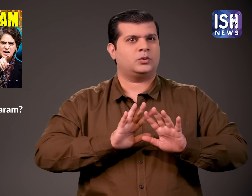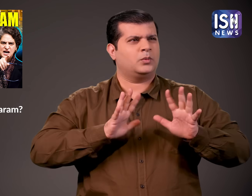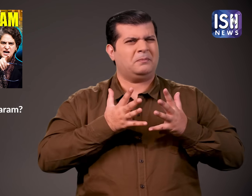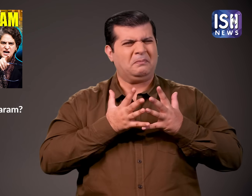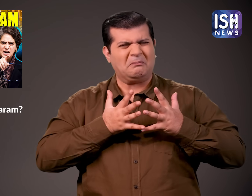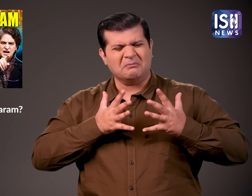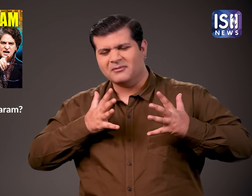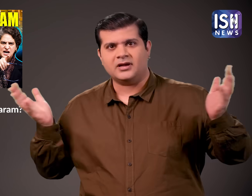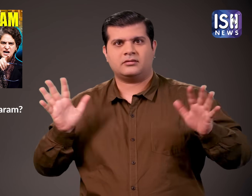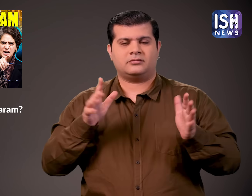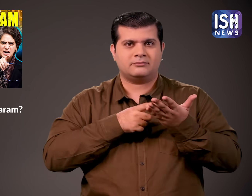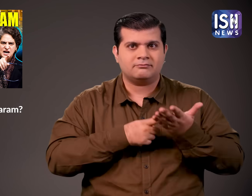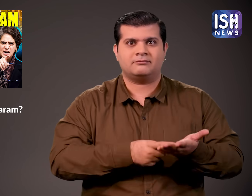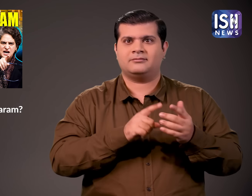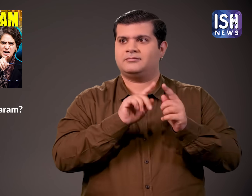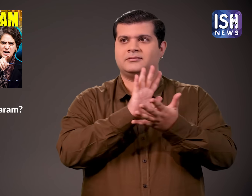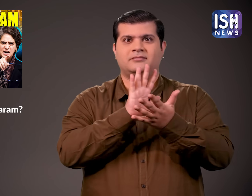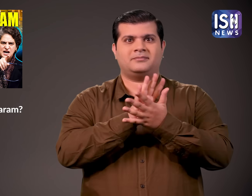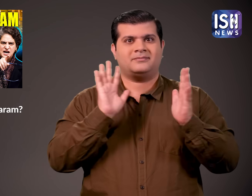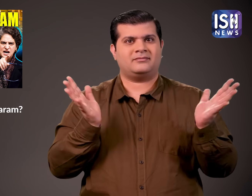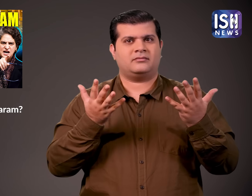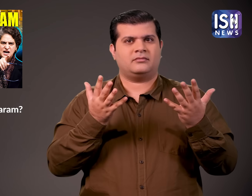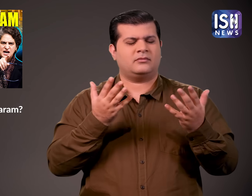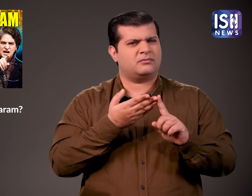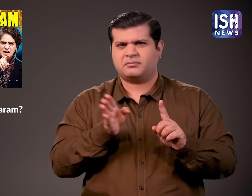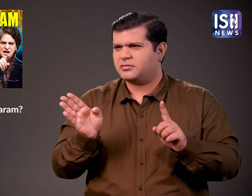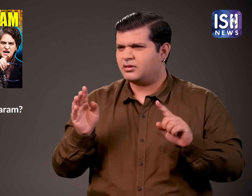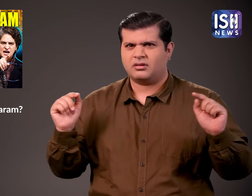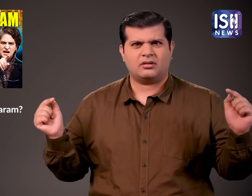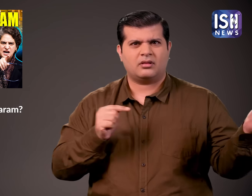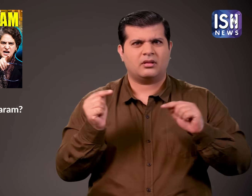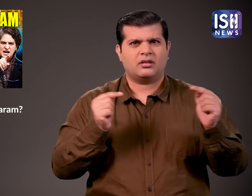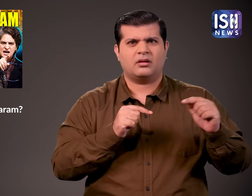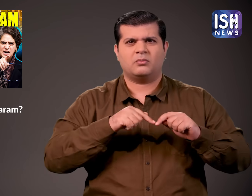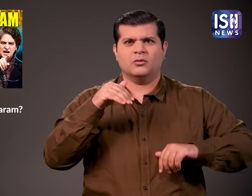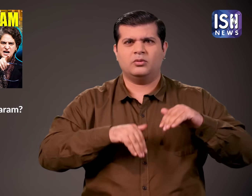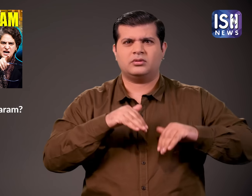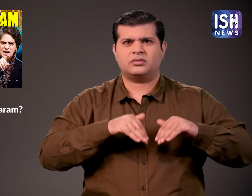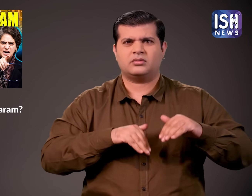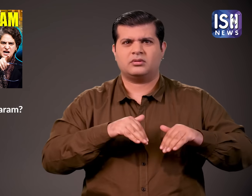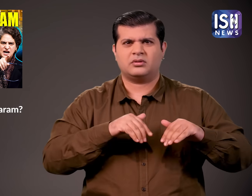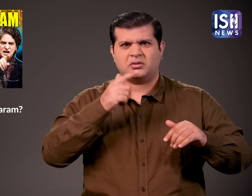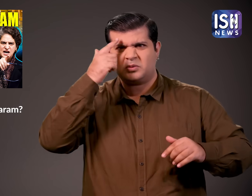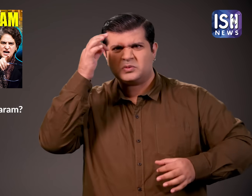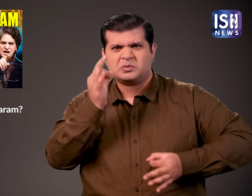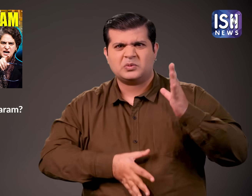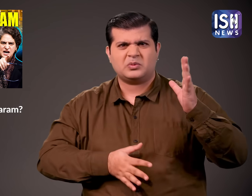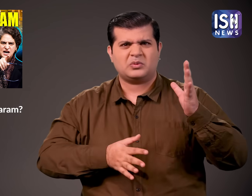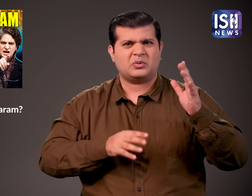Ideally, a tribute would be paid to this legendary song. But suddenly, the politics around it has heated up,